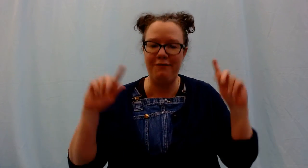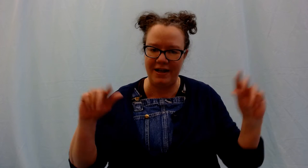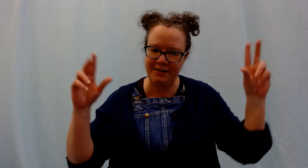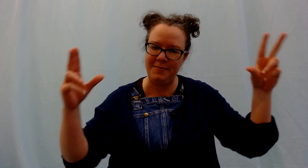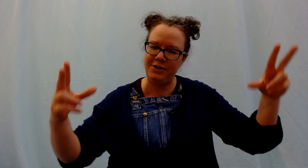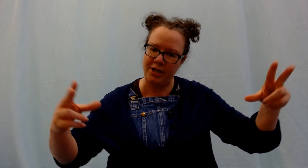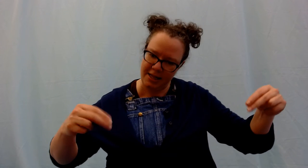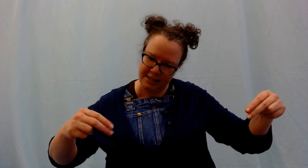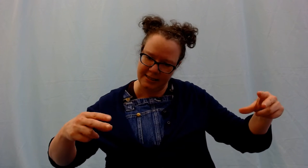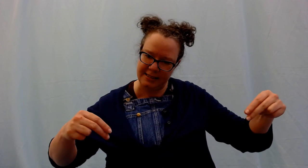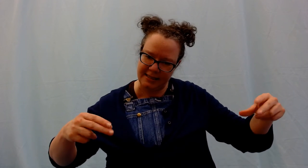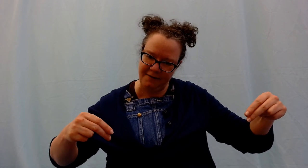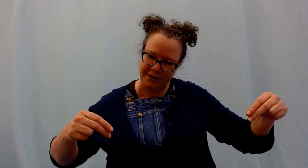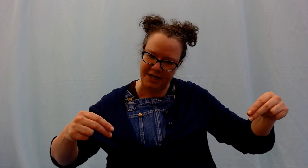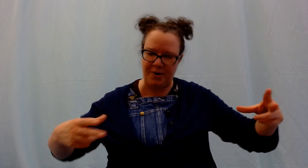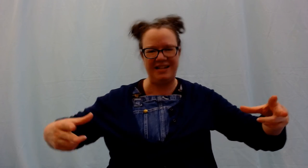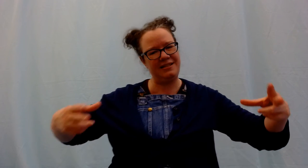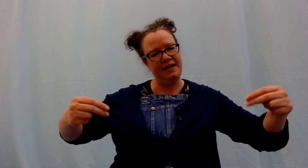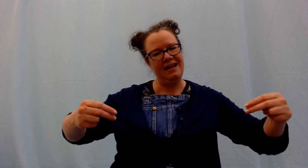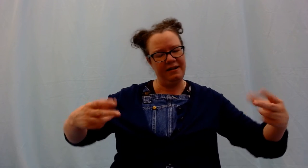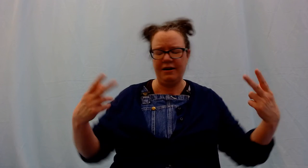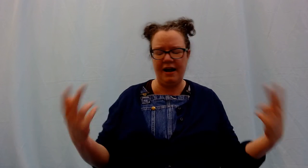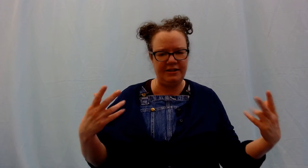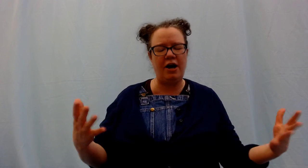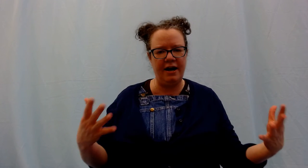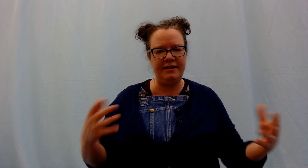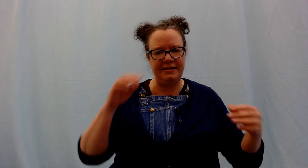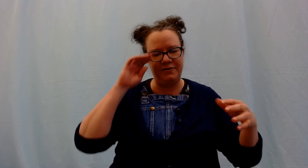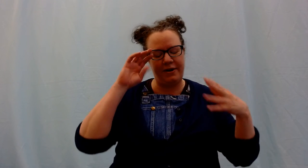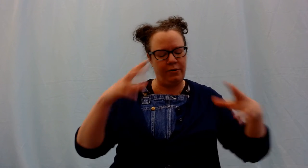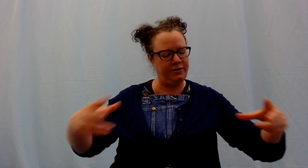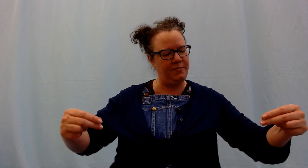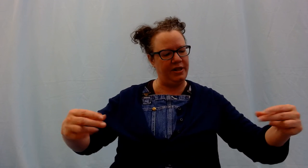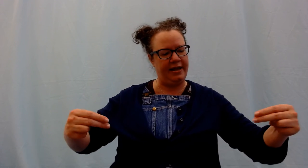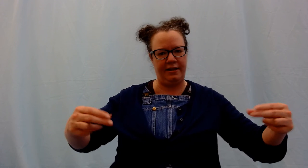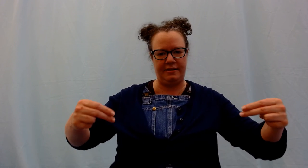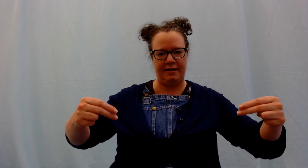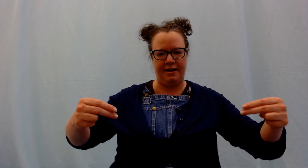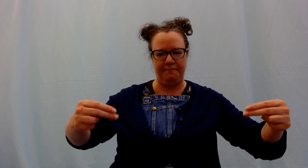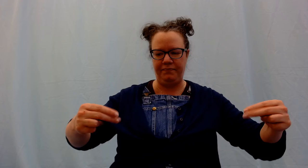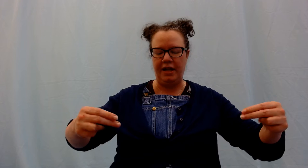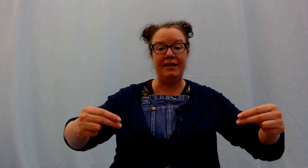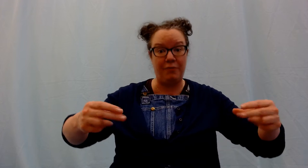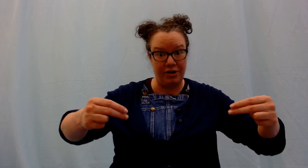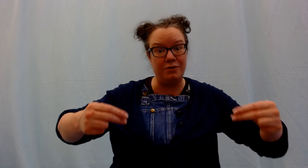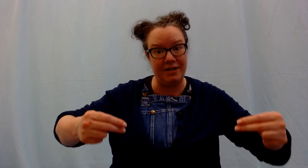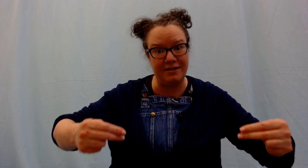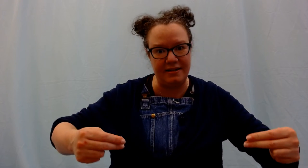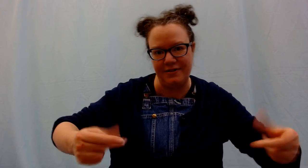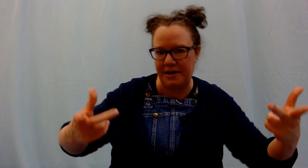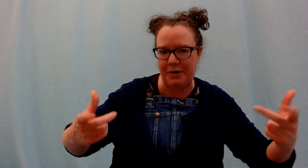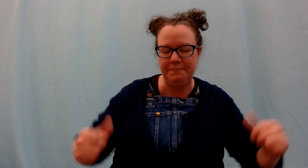Failed to mention: This is the sign for diaper. It's it's odd. It seems very old to me but like it's like we're closing the sides of a diaper.